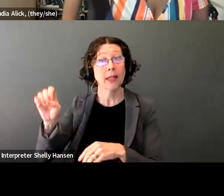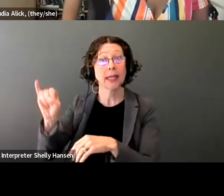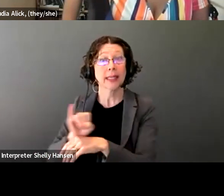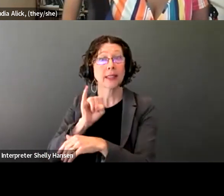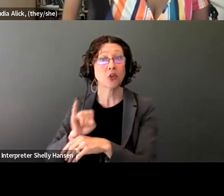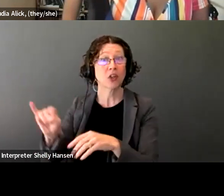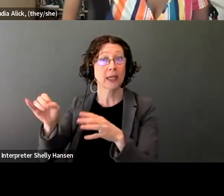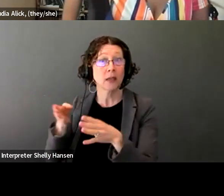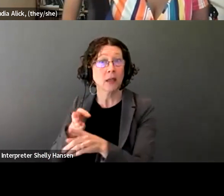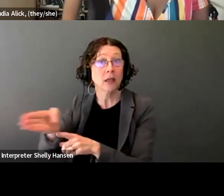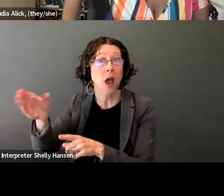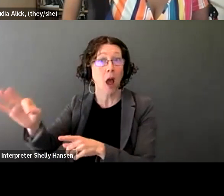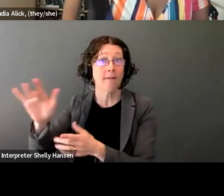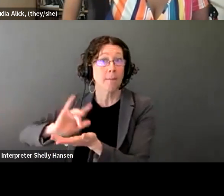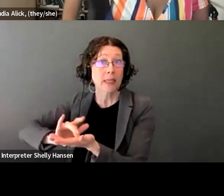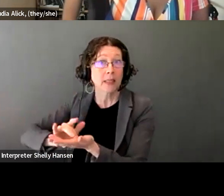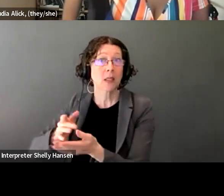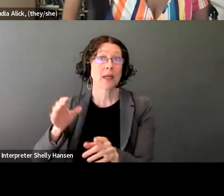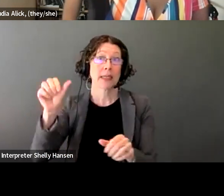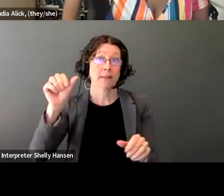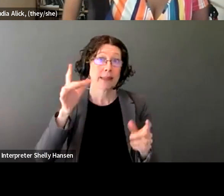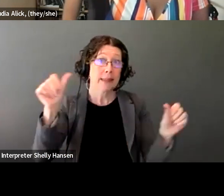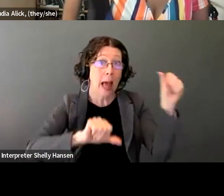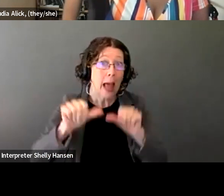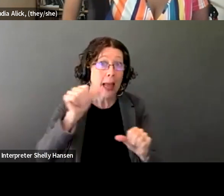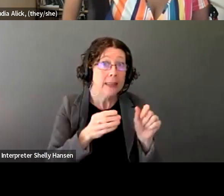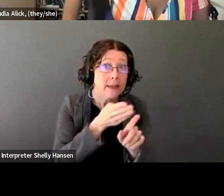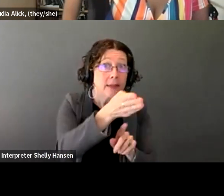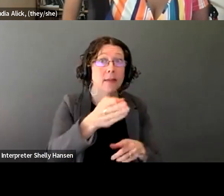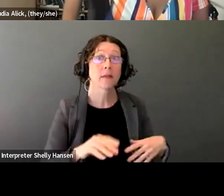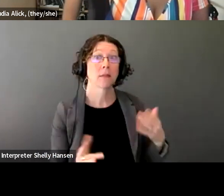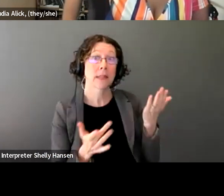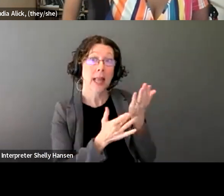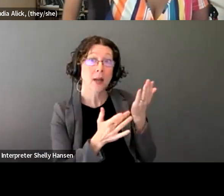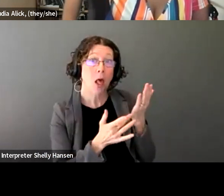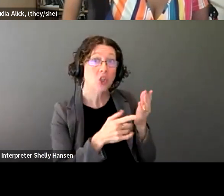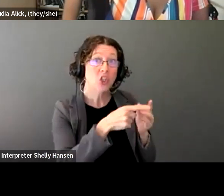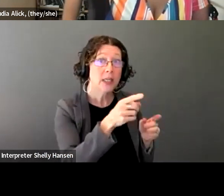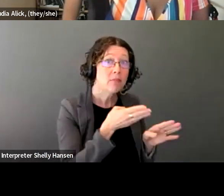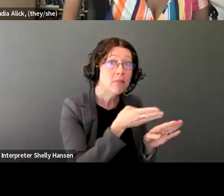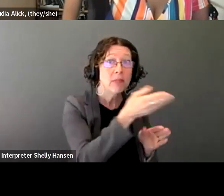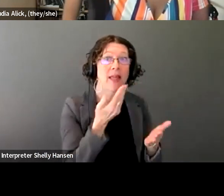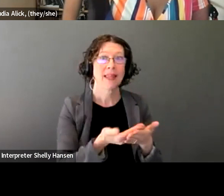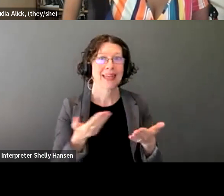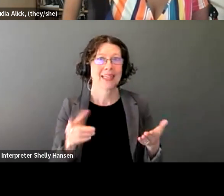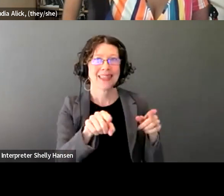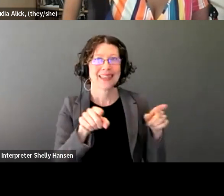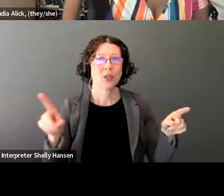science, and technology, you know, things advance and people's understanding of even